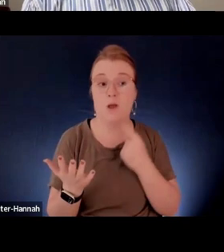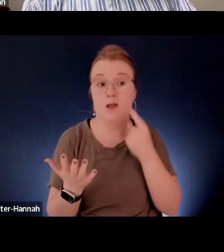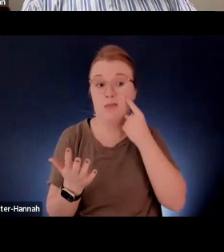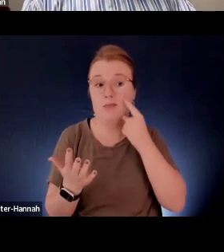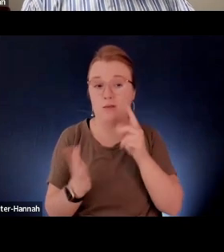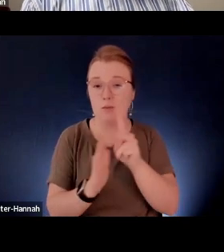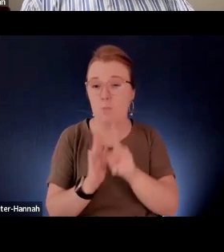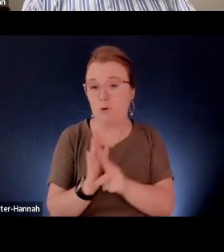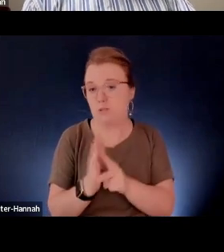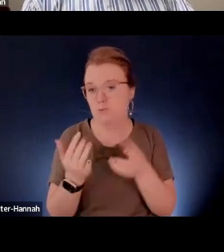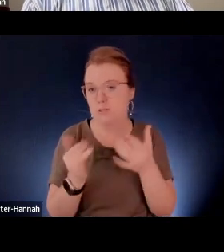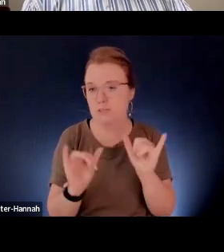to all age groups.